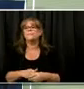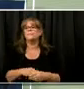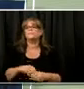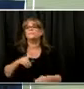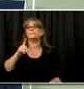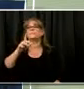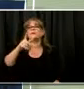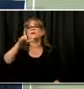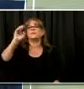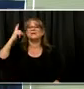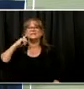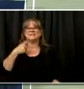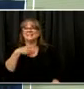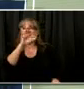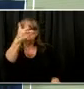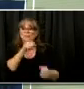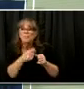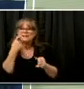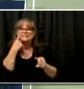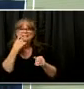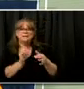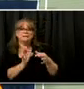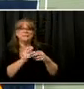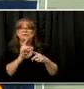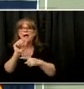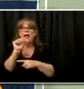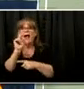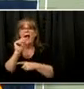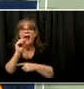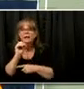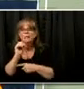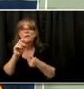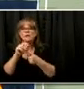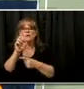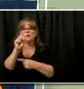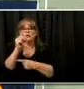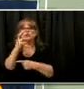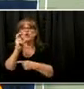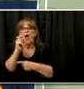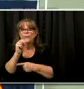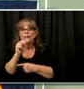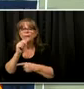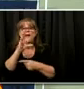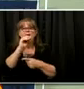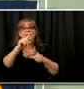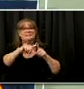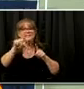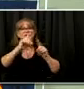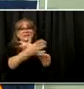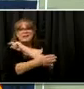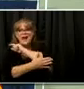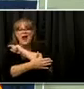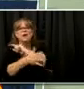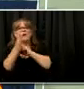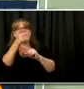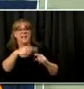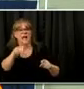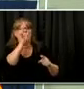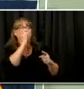school districts for families who are risking homelessness to have that additional stability